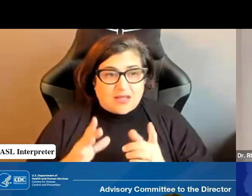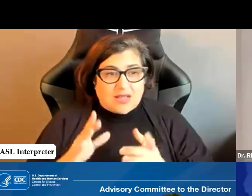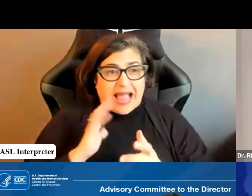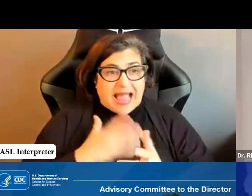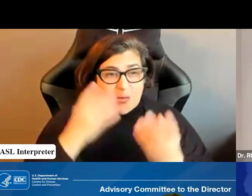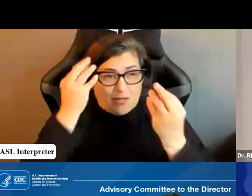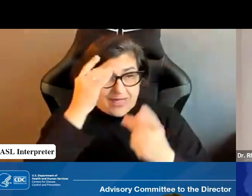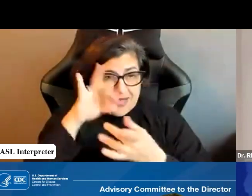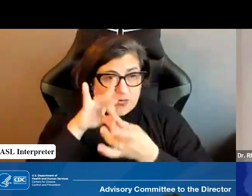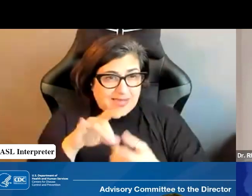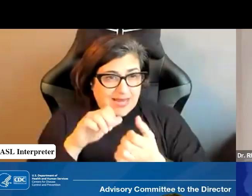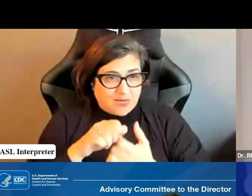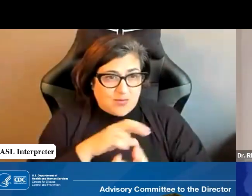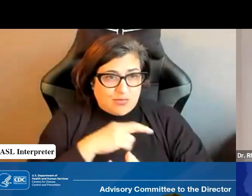and then choose to communicate it.